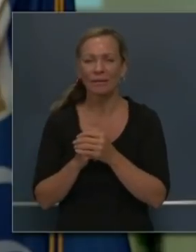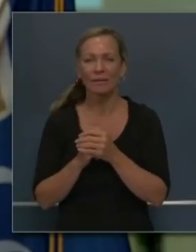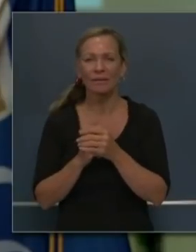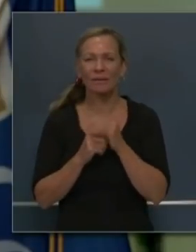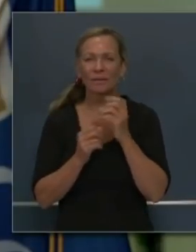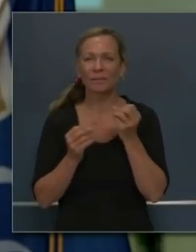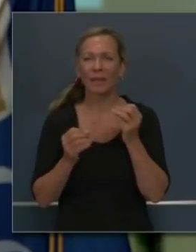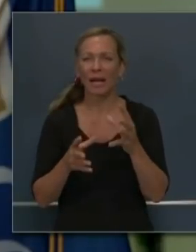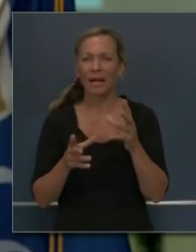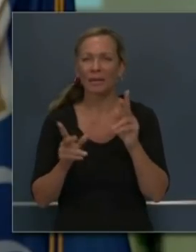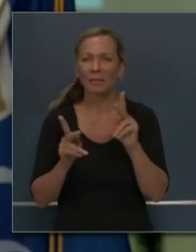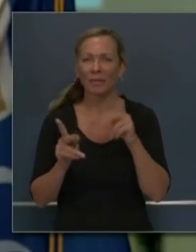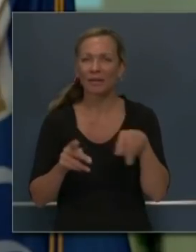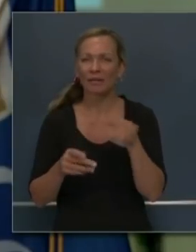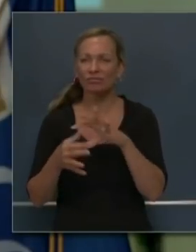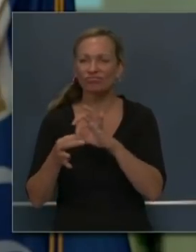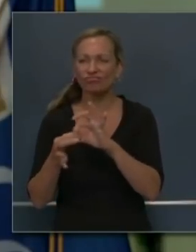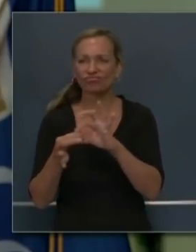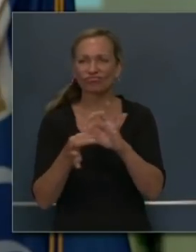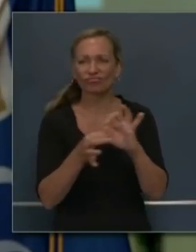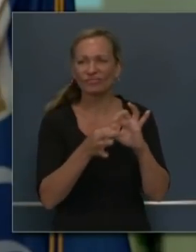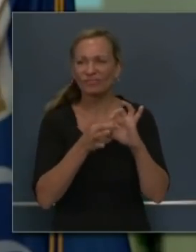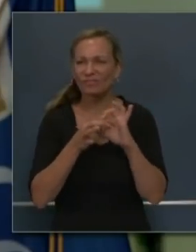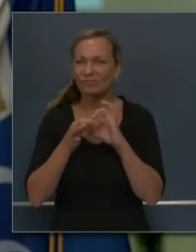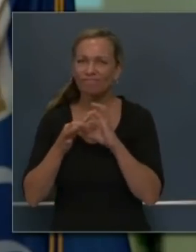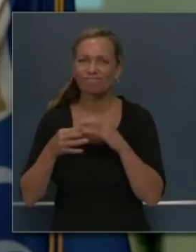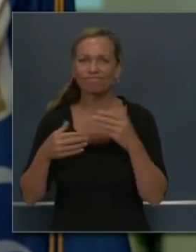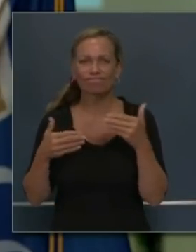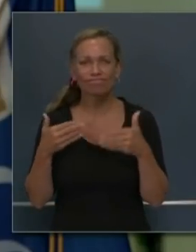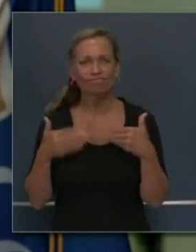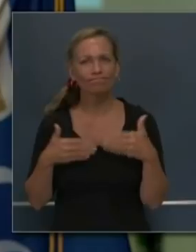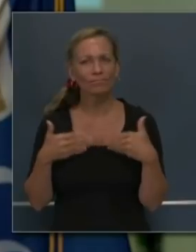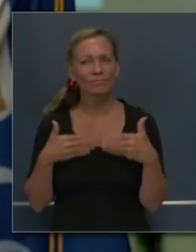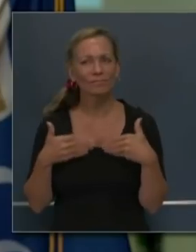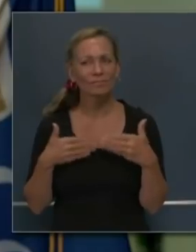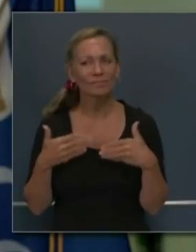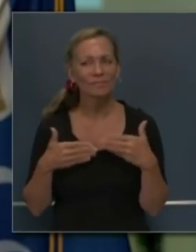VERY PLEASED BY HOW WELL, THANK YOU KRISTIAN FOR YOUR GREAT LEADERSHIP ON THE SHELTER OPERATION, HOW WELL YOU ARE TAKING CARE OF THE ANIMALS, NOT